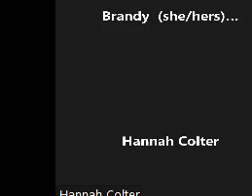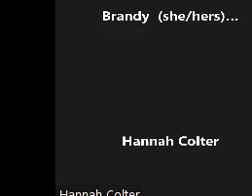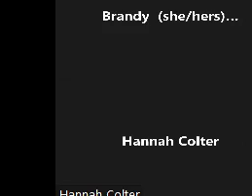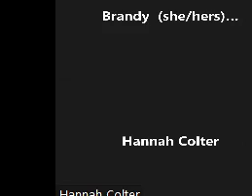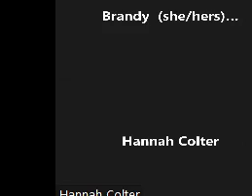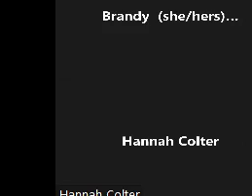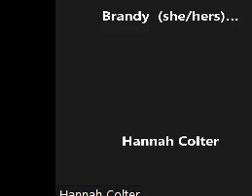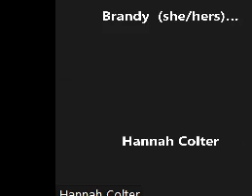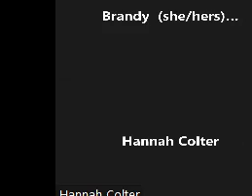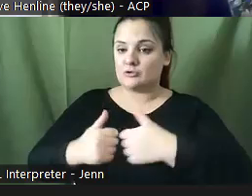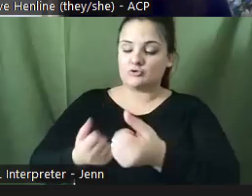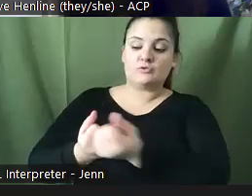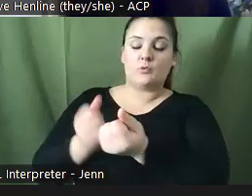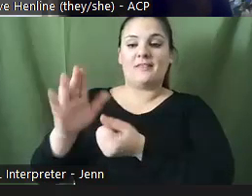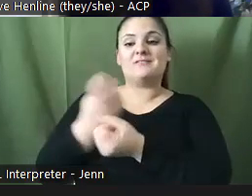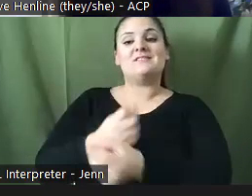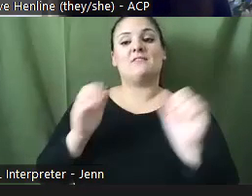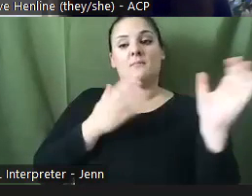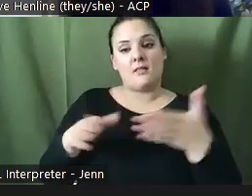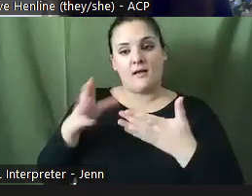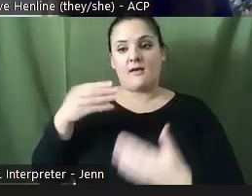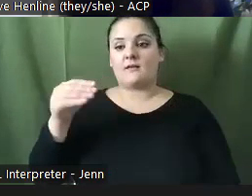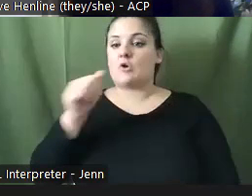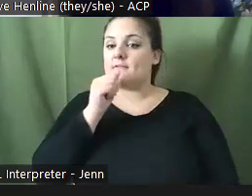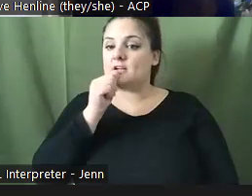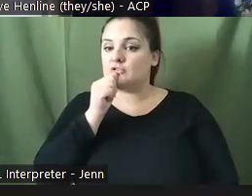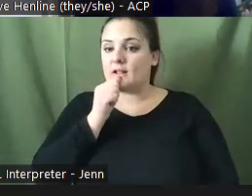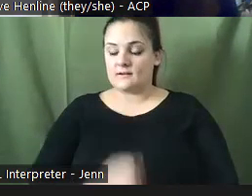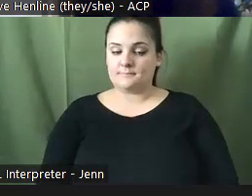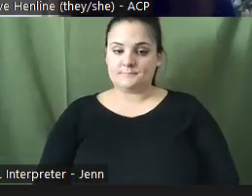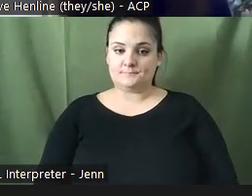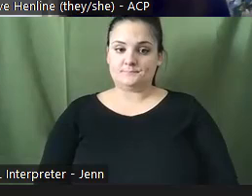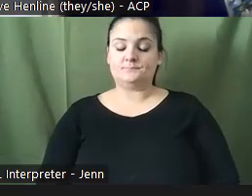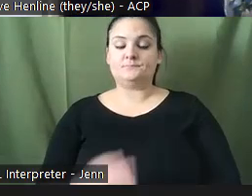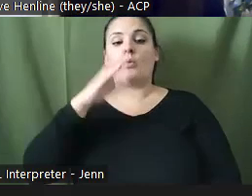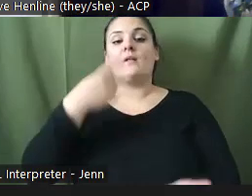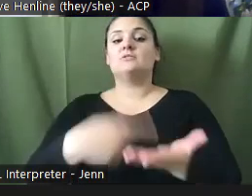safety plan and their confidentiality. And then we'll talk about ACP and confidential voting, which